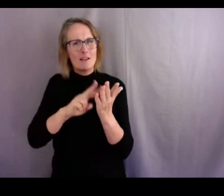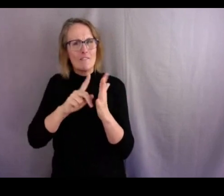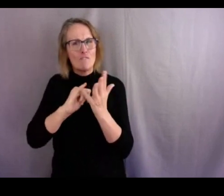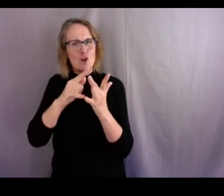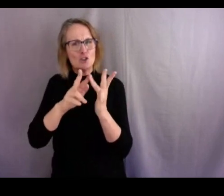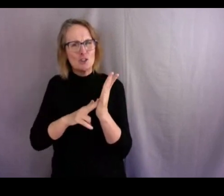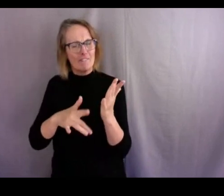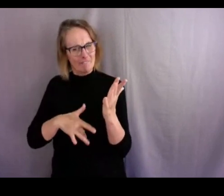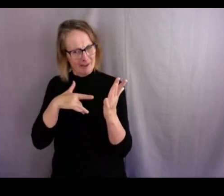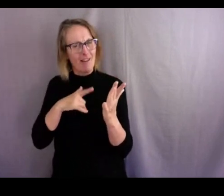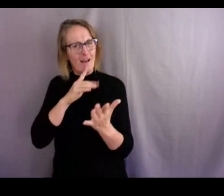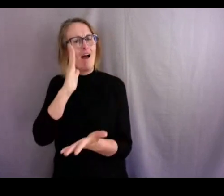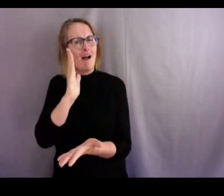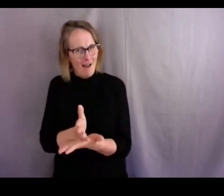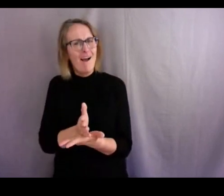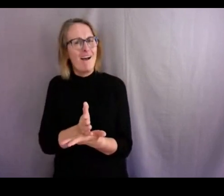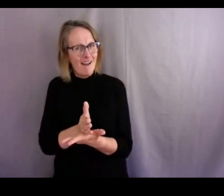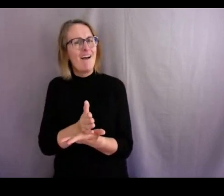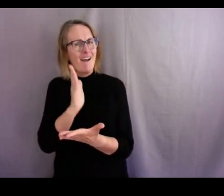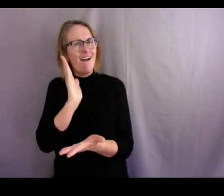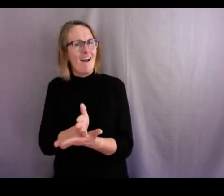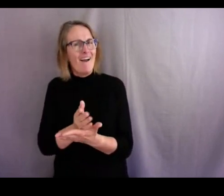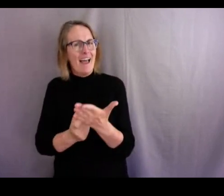There seems to be no point in him making it up.